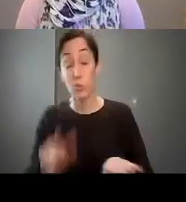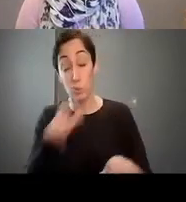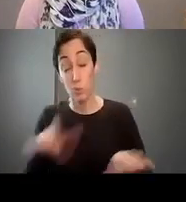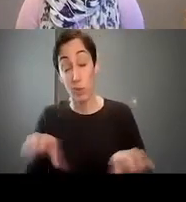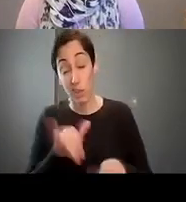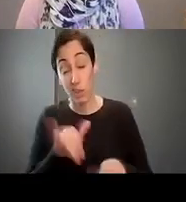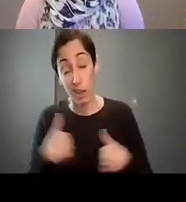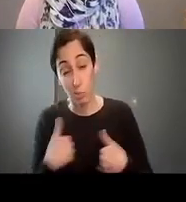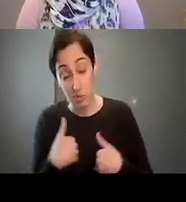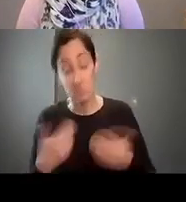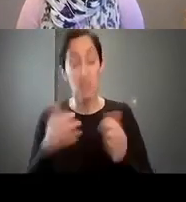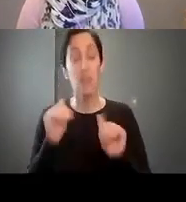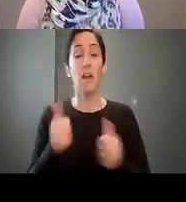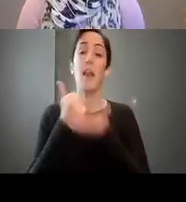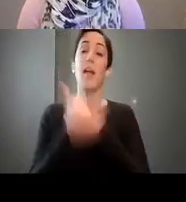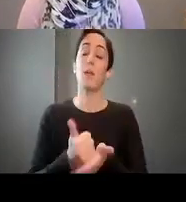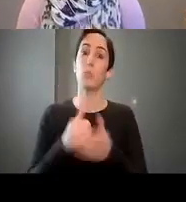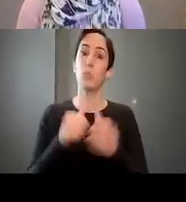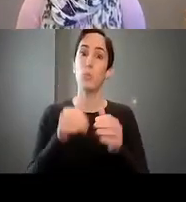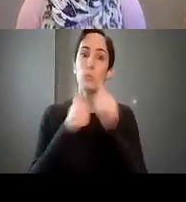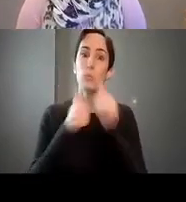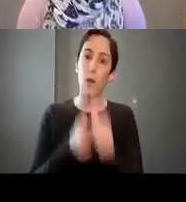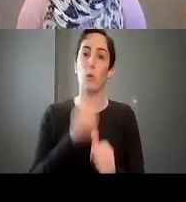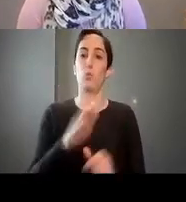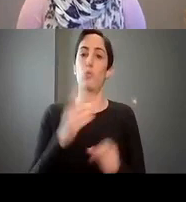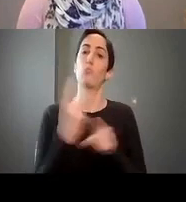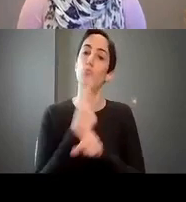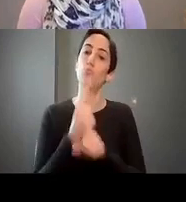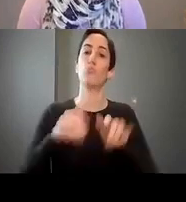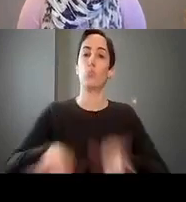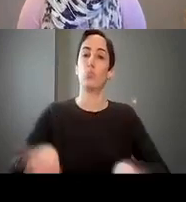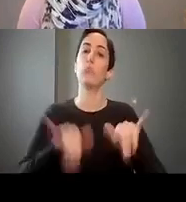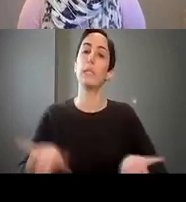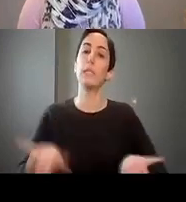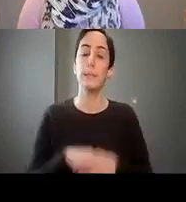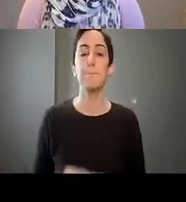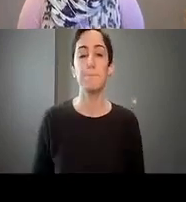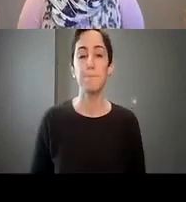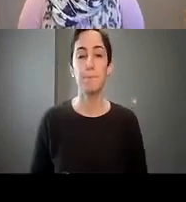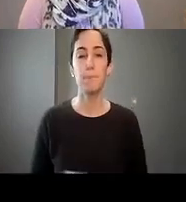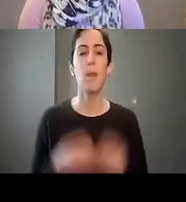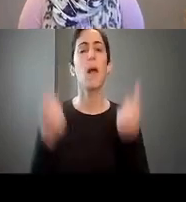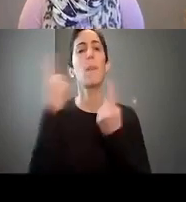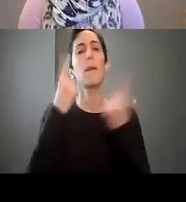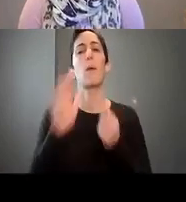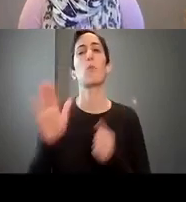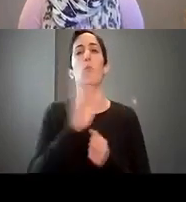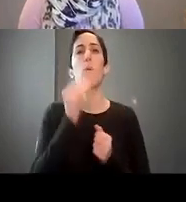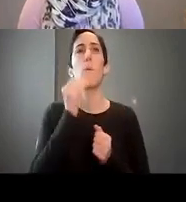maintain a routine. Give some animals, to be able to create and consideration in your homes to which maintain a routine. Give some things can still be normal so for consideration in your homes to which